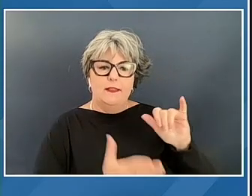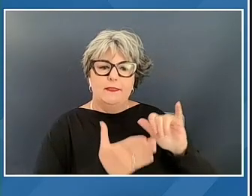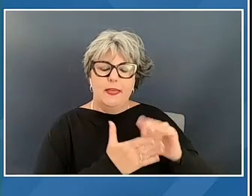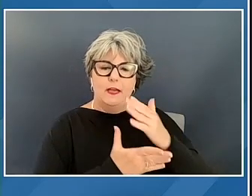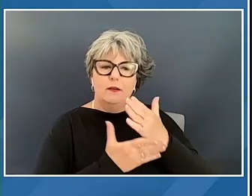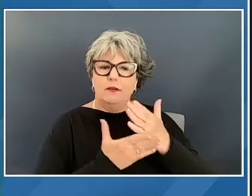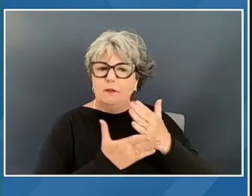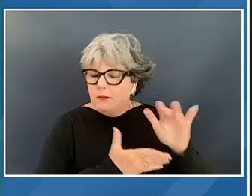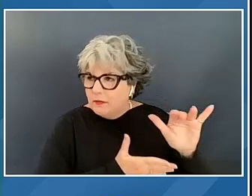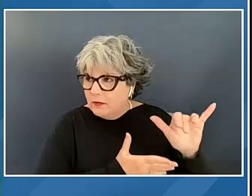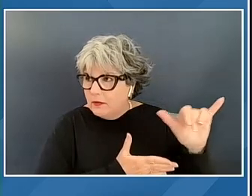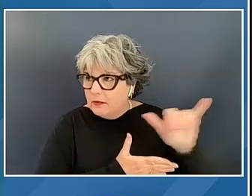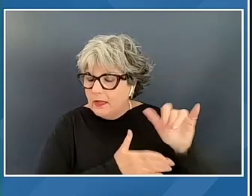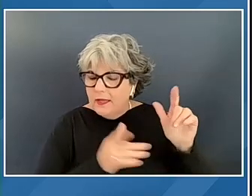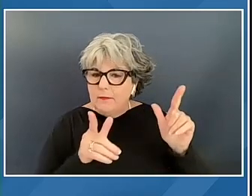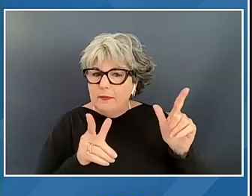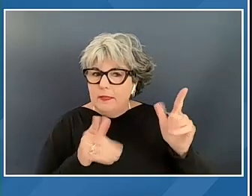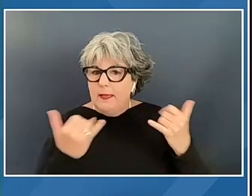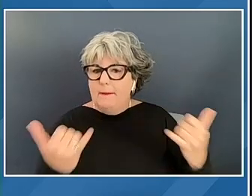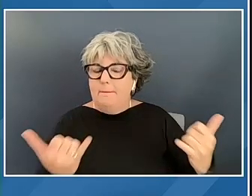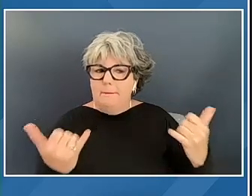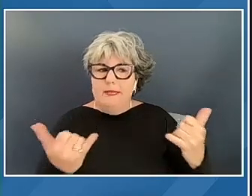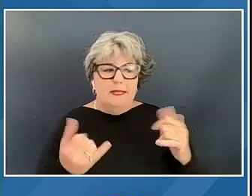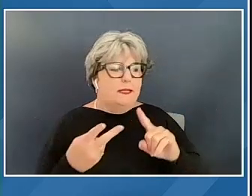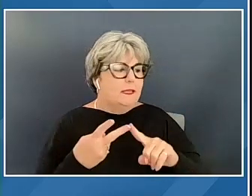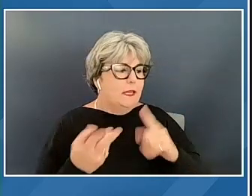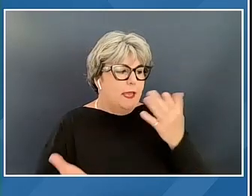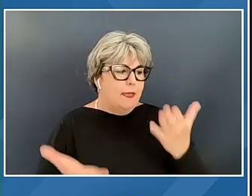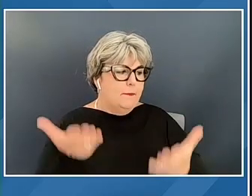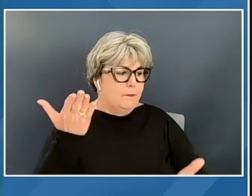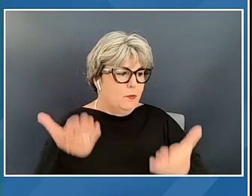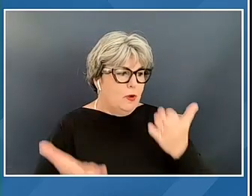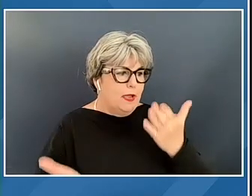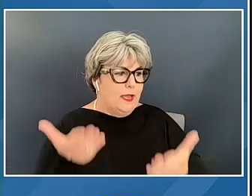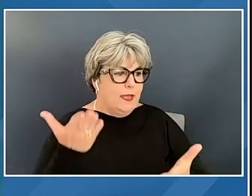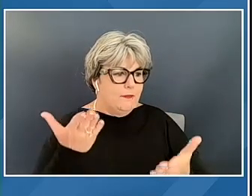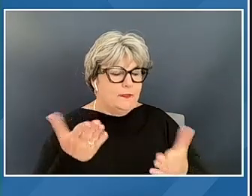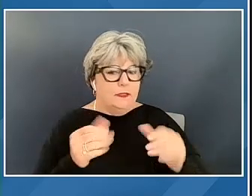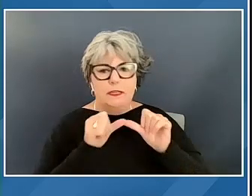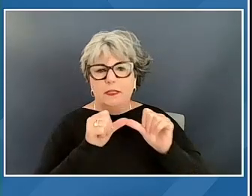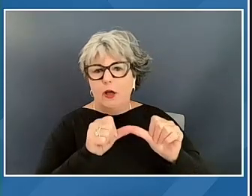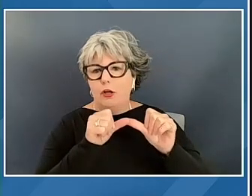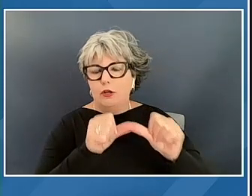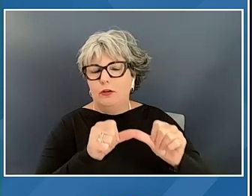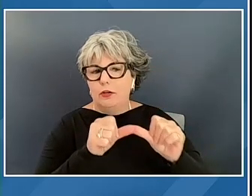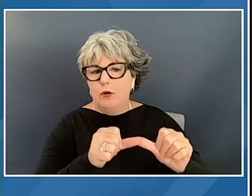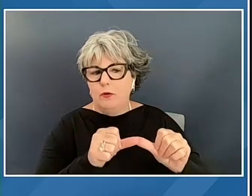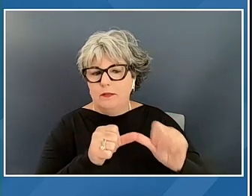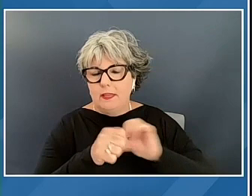immediate and perhaps on an ongoing basis, that would set up a regulatory scheme to